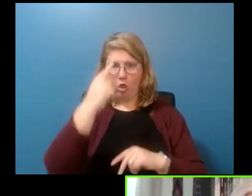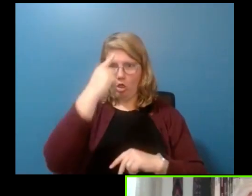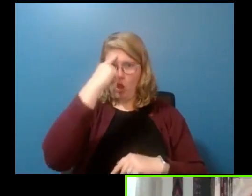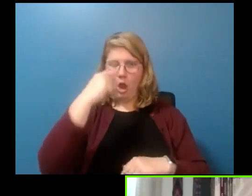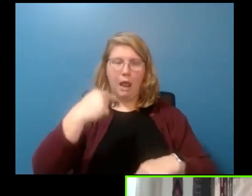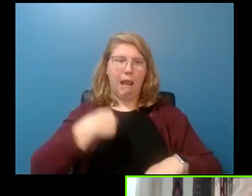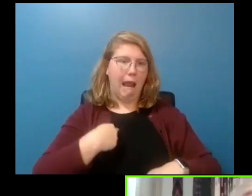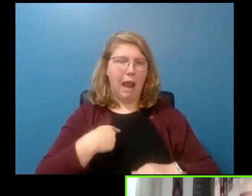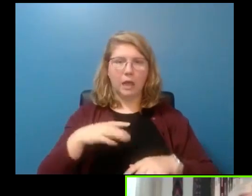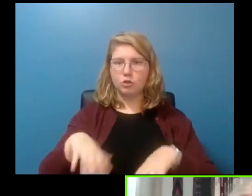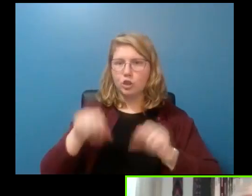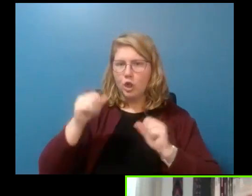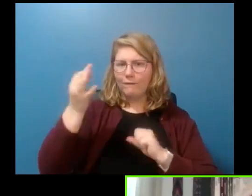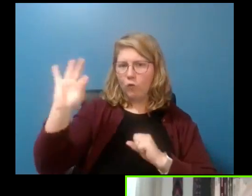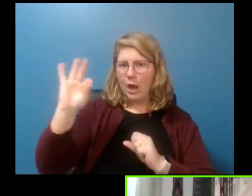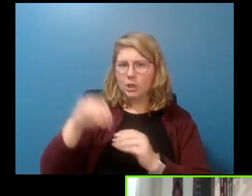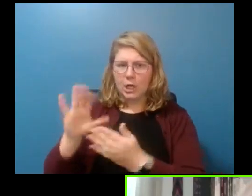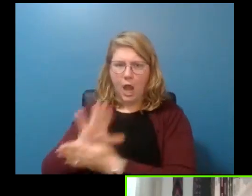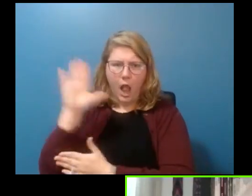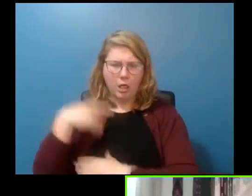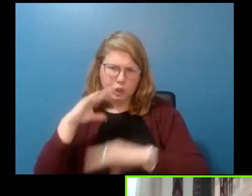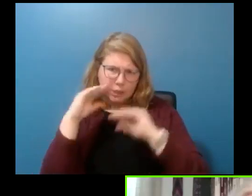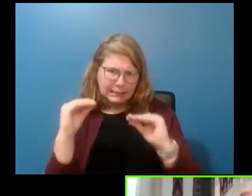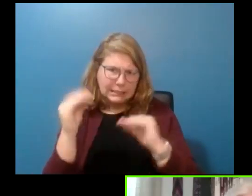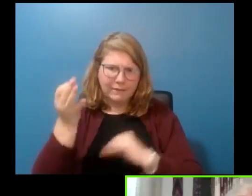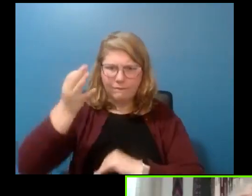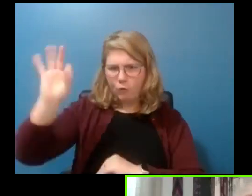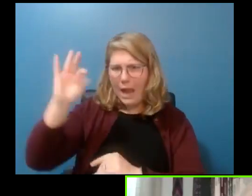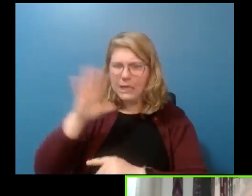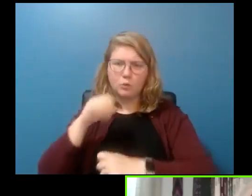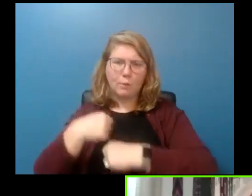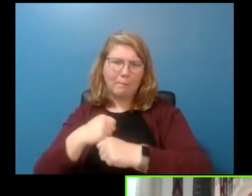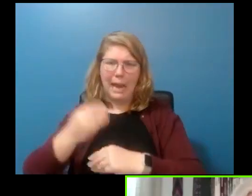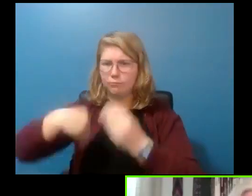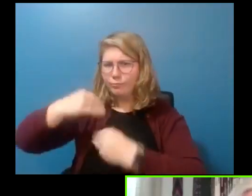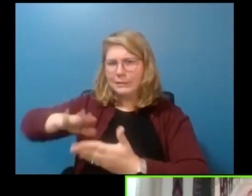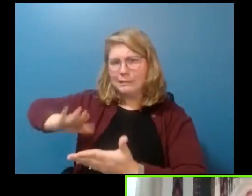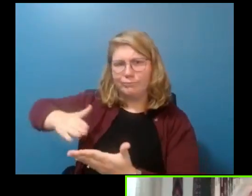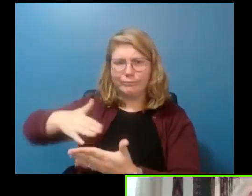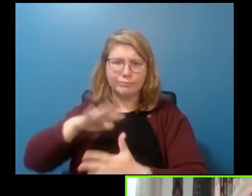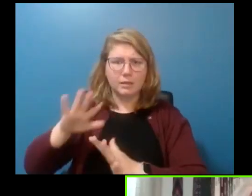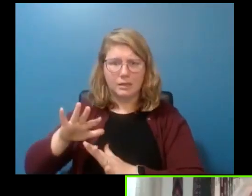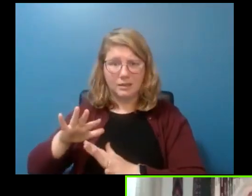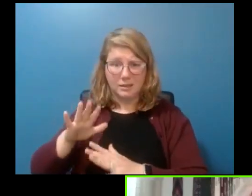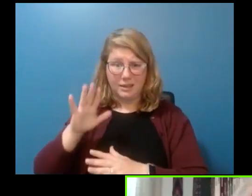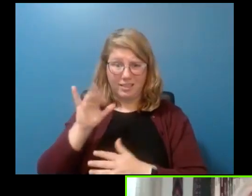alcohol is actually a good thing if you are already